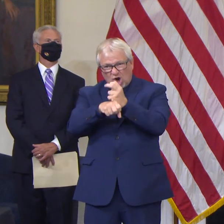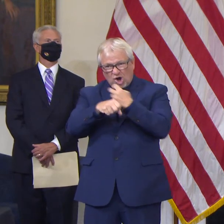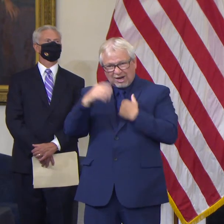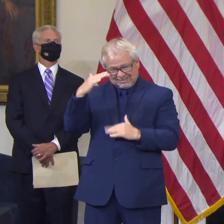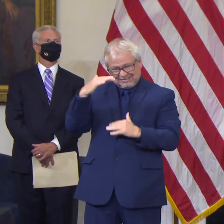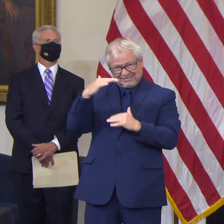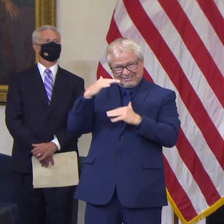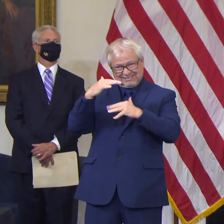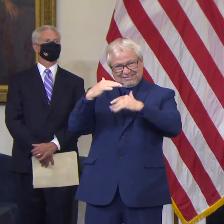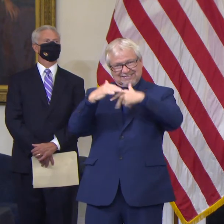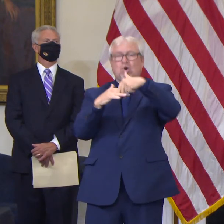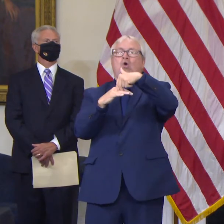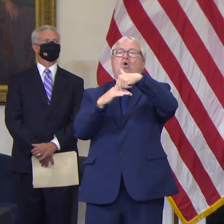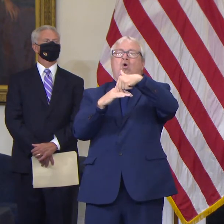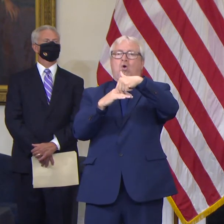We worked very hard to get to this